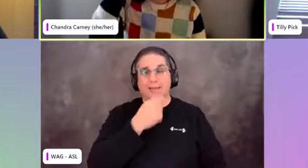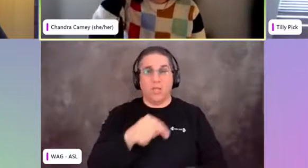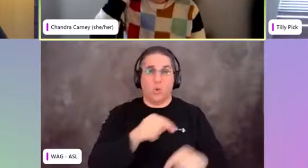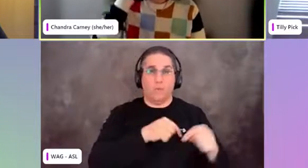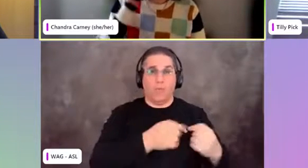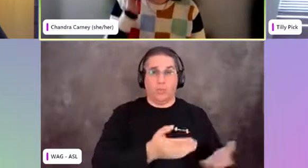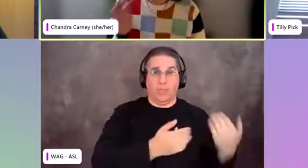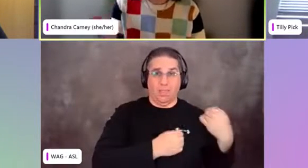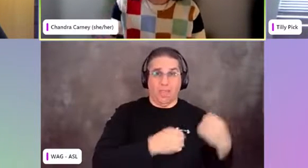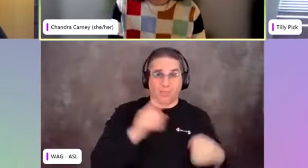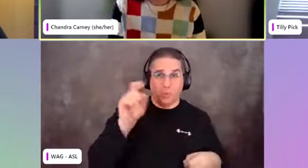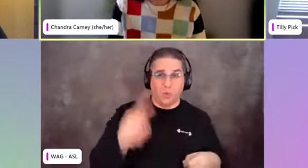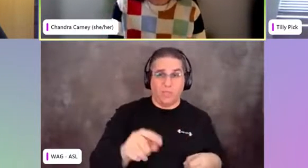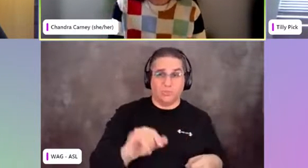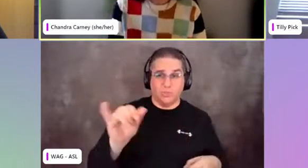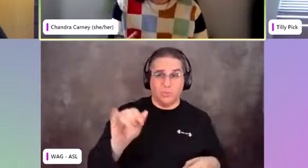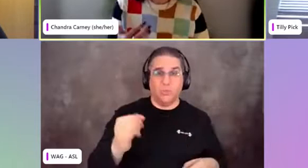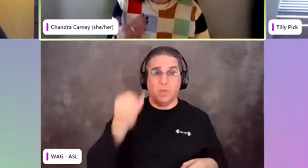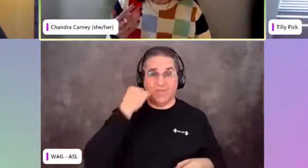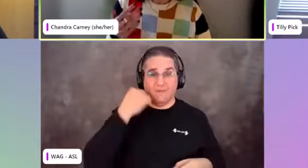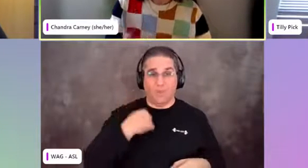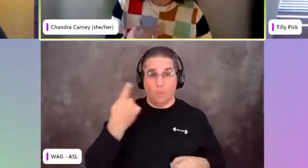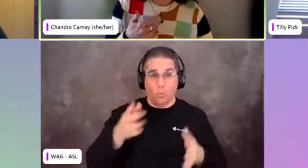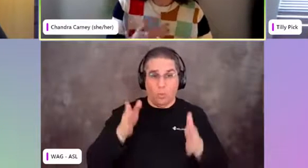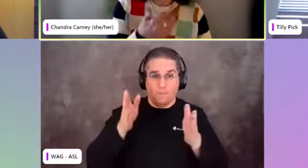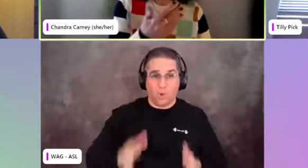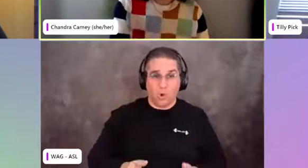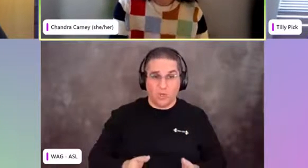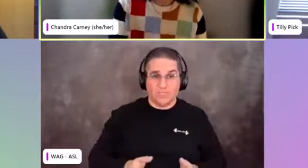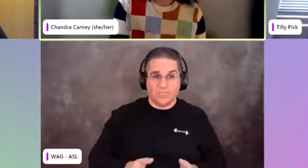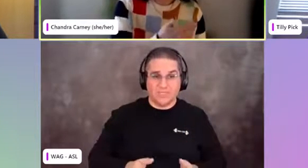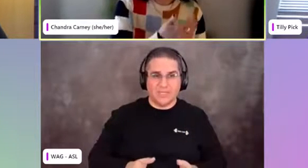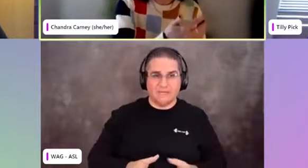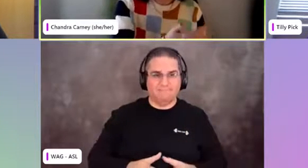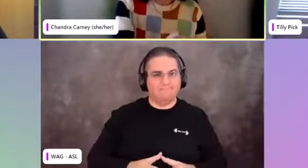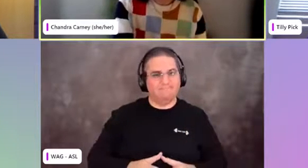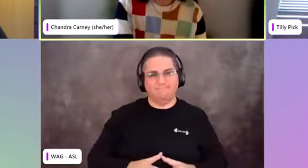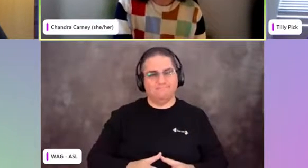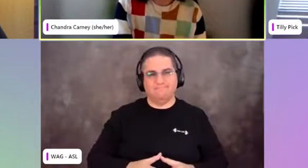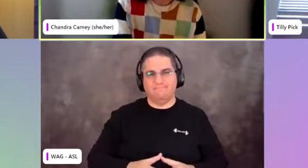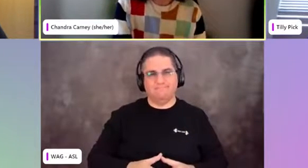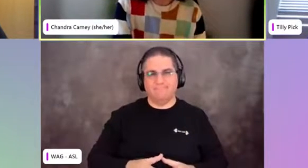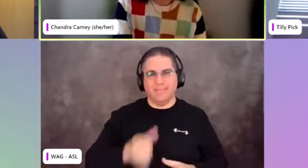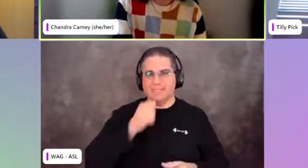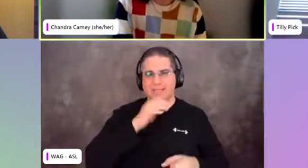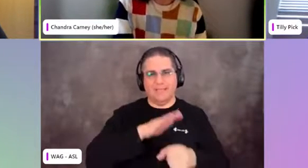[CHANDRA] In terms of grassroots, I think there's a lot of ways that you can -- going back to the last